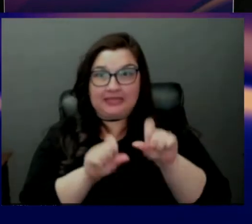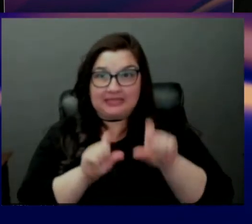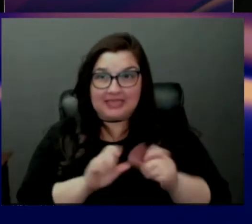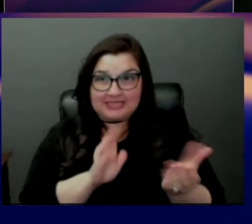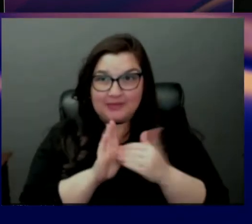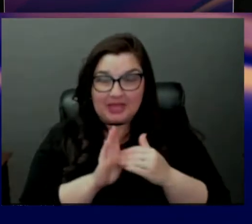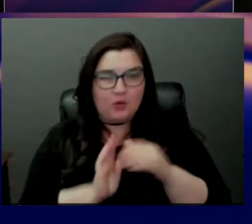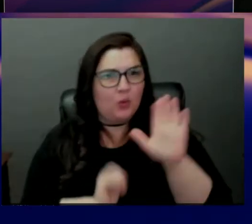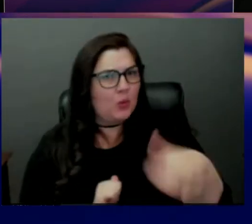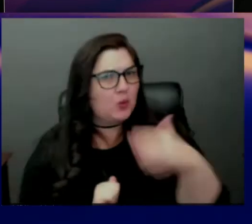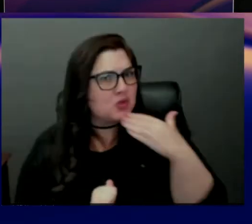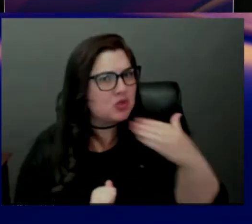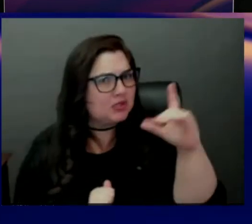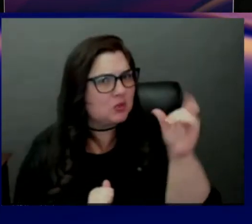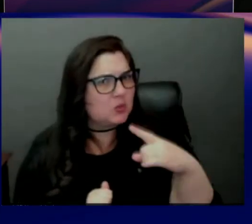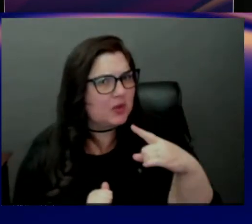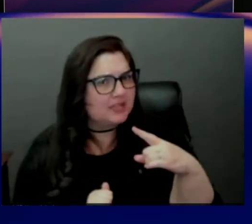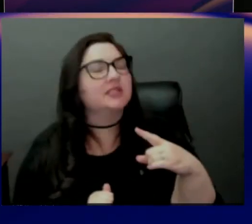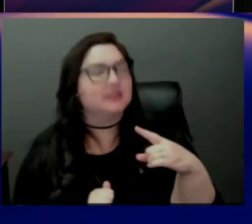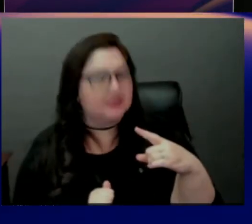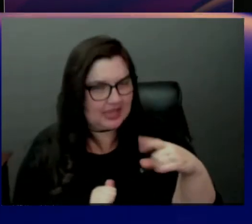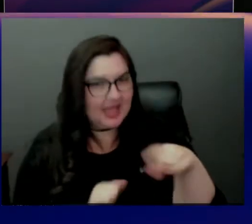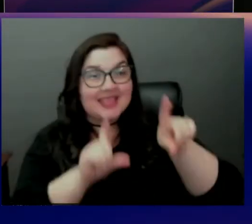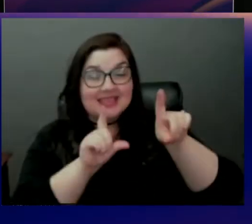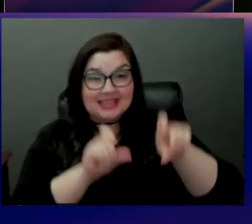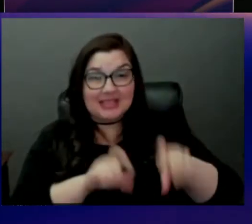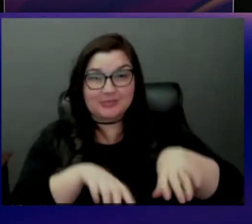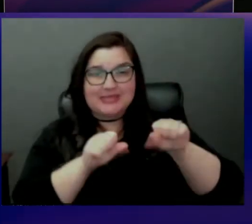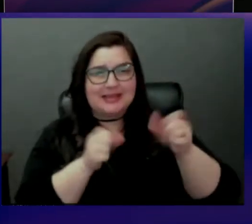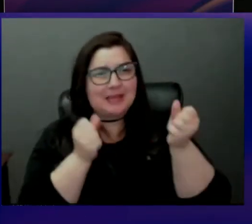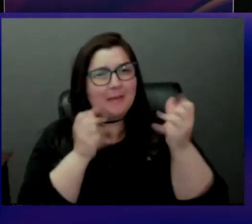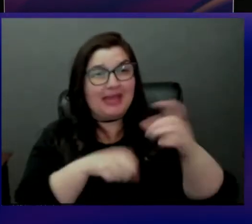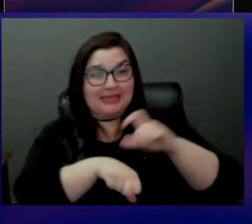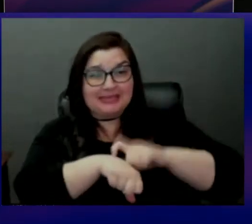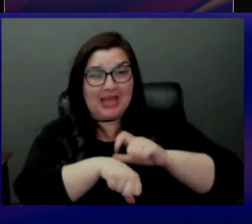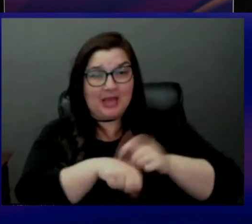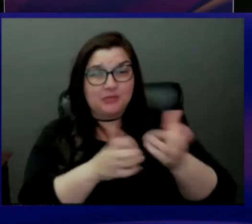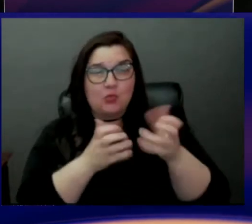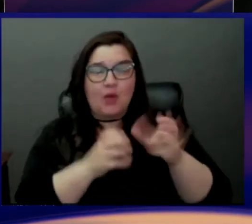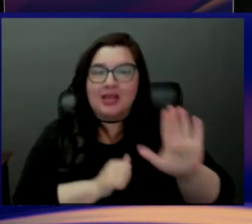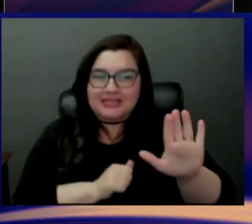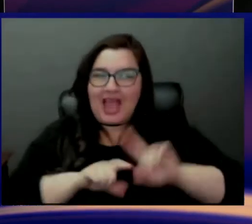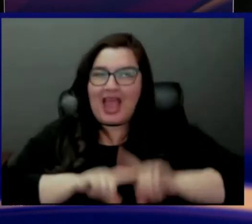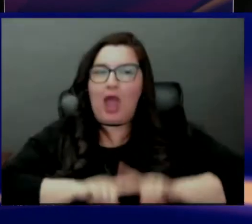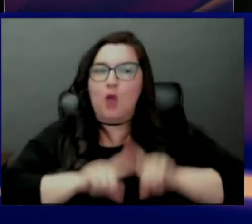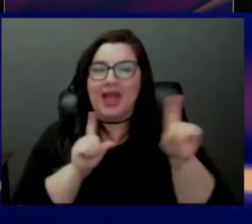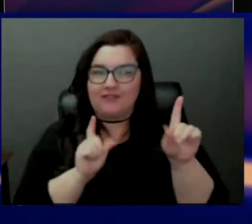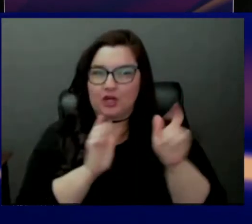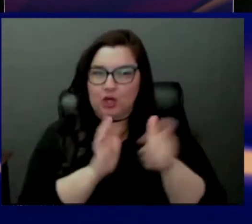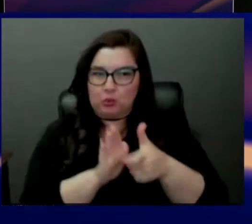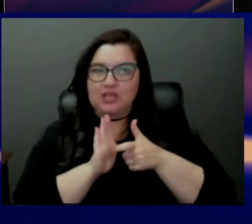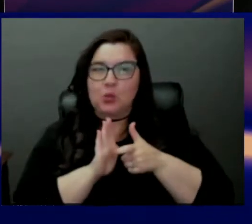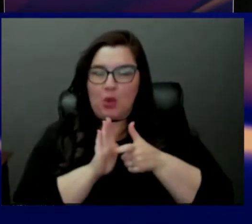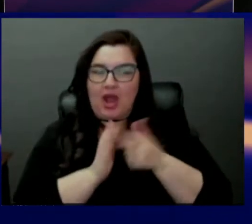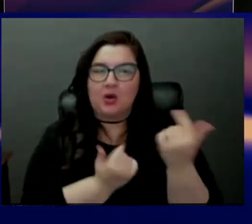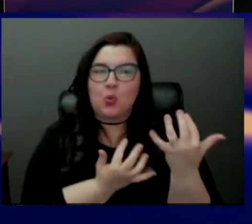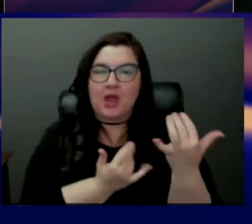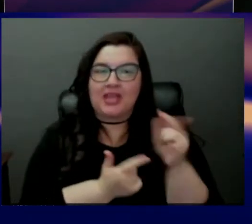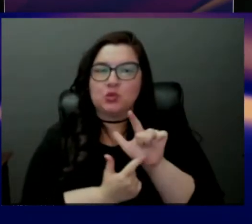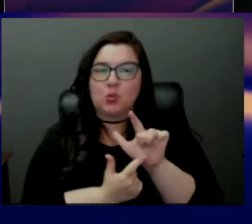So the assessment, you can take as many times as you want. However, we do require that you wait 24 hours. Okay.